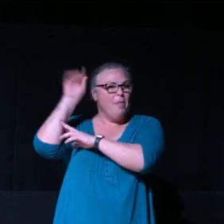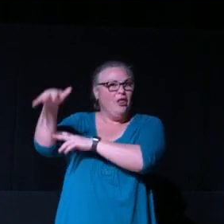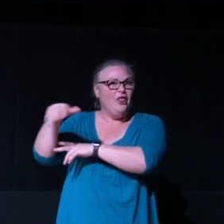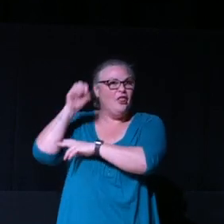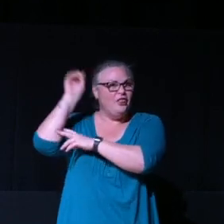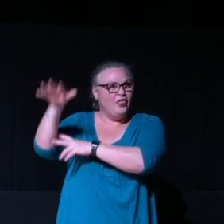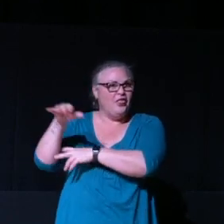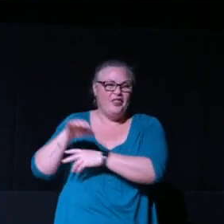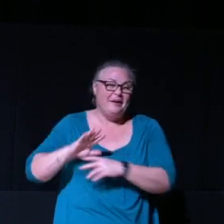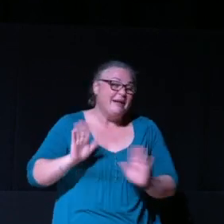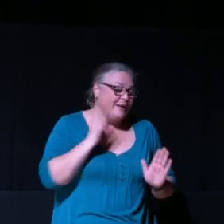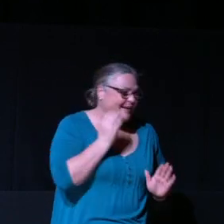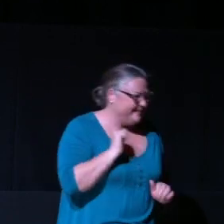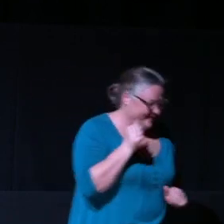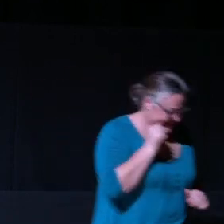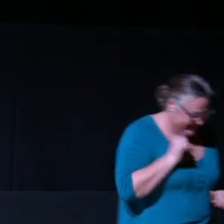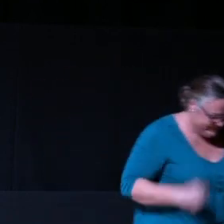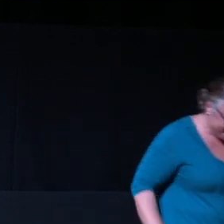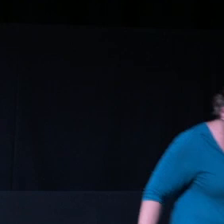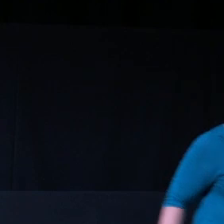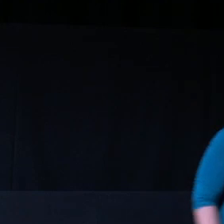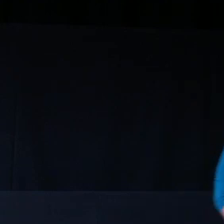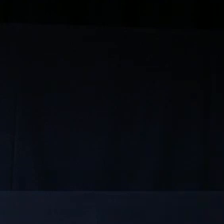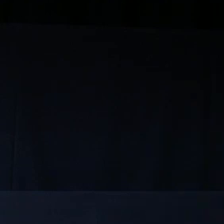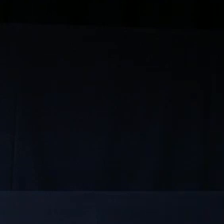room that was so volatile where they was like everyone's like